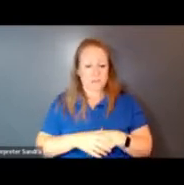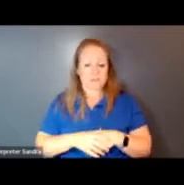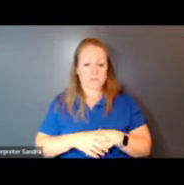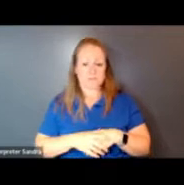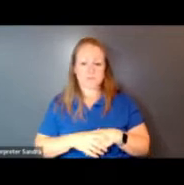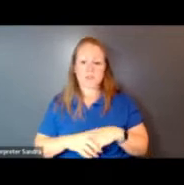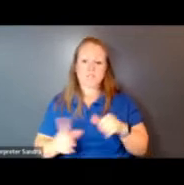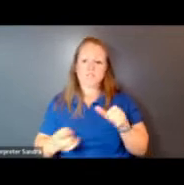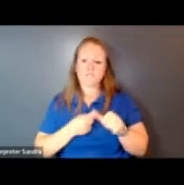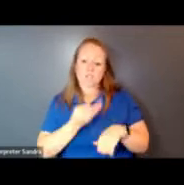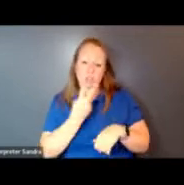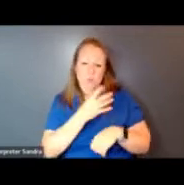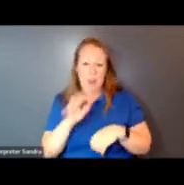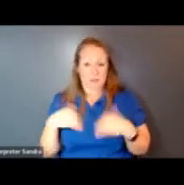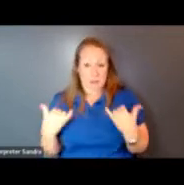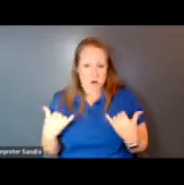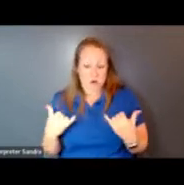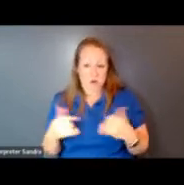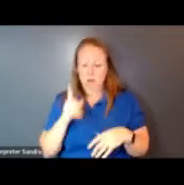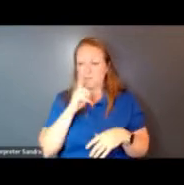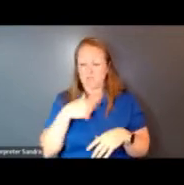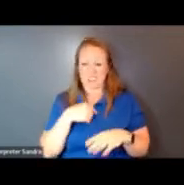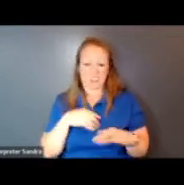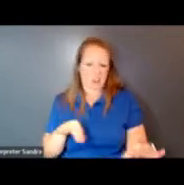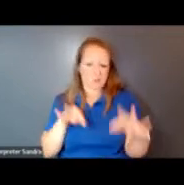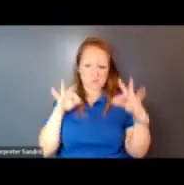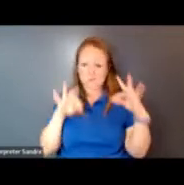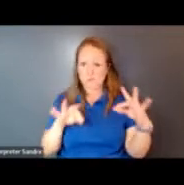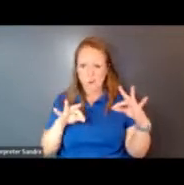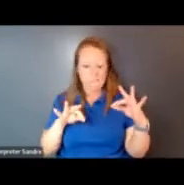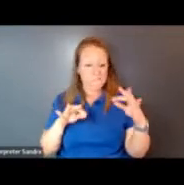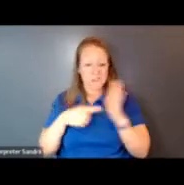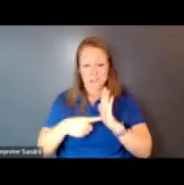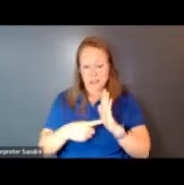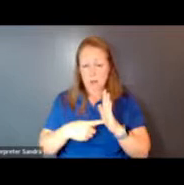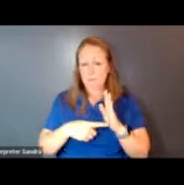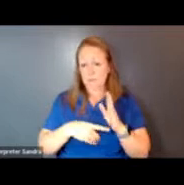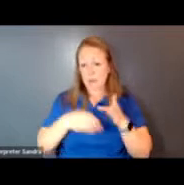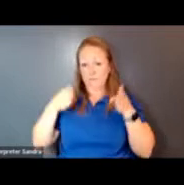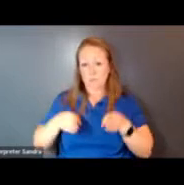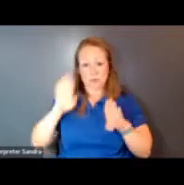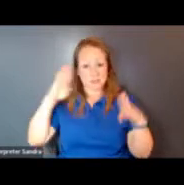people were just really the epitome of person centered. They did, and still do empower me to